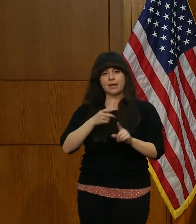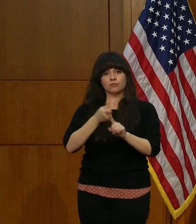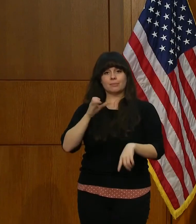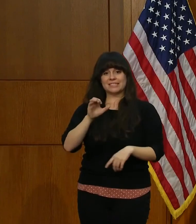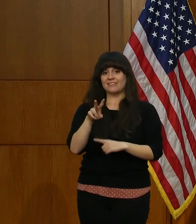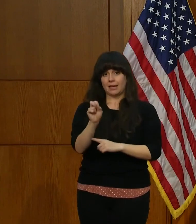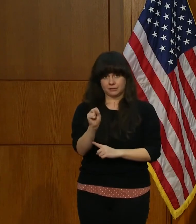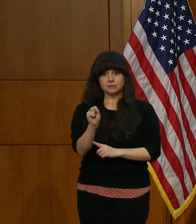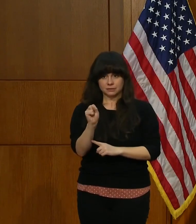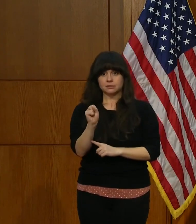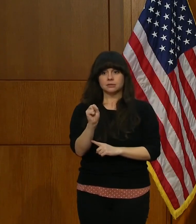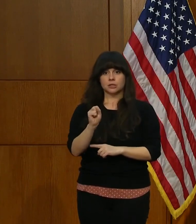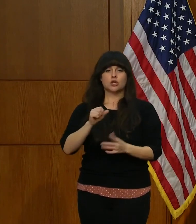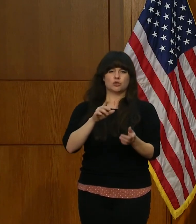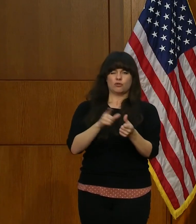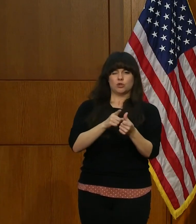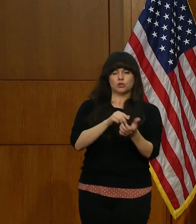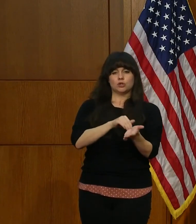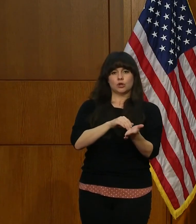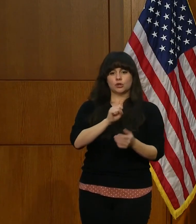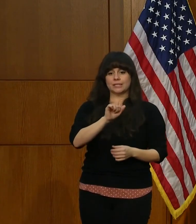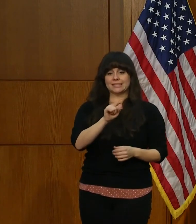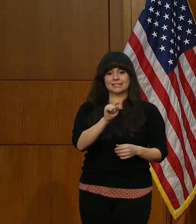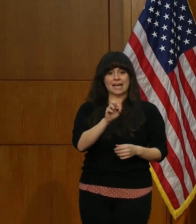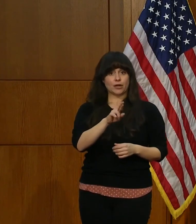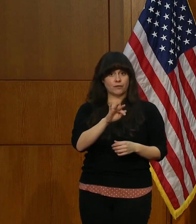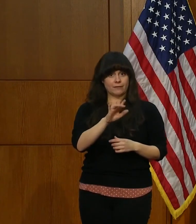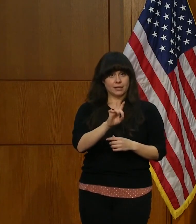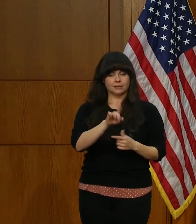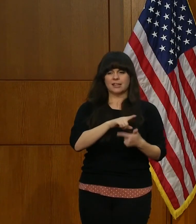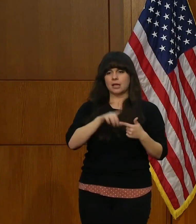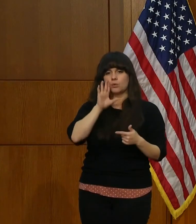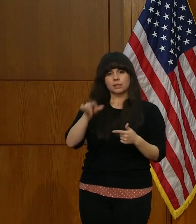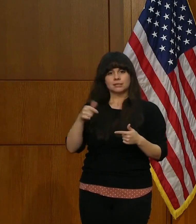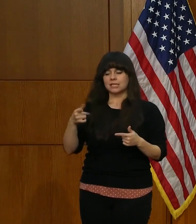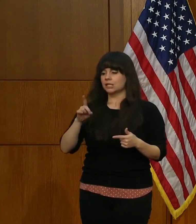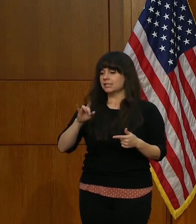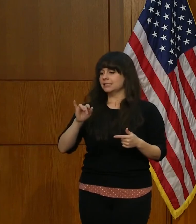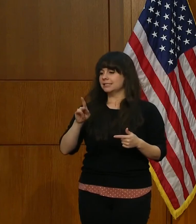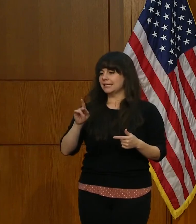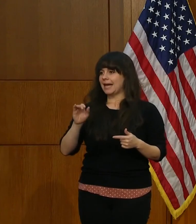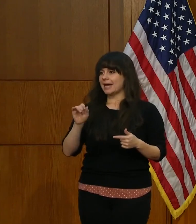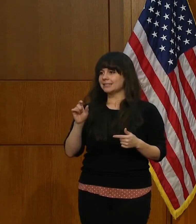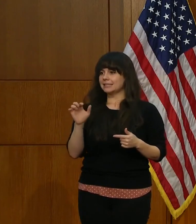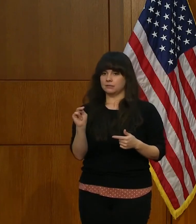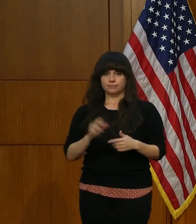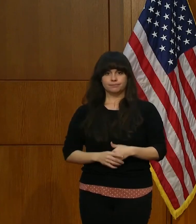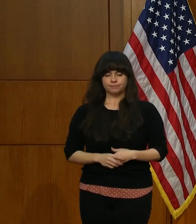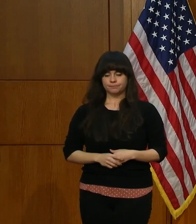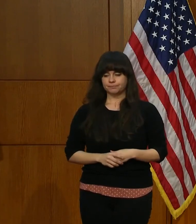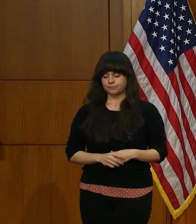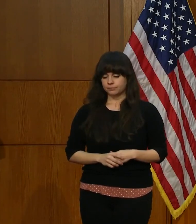IAN, WHO IS ALSO A DIVISIONAL VICE PRESIDENT FOR CVS, SO. DR